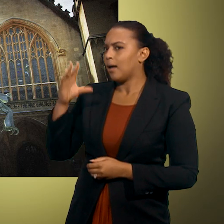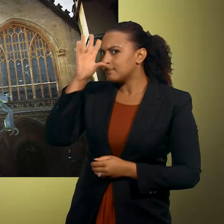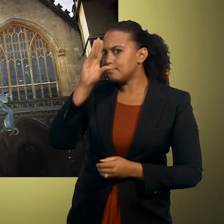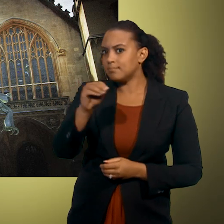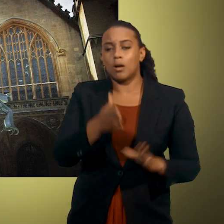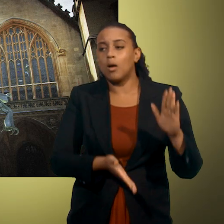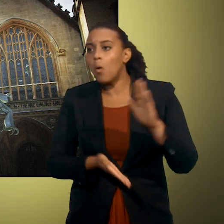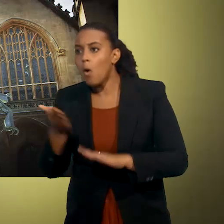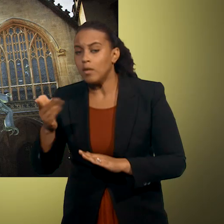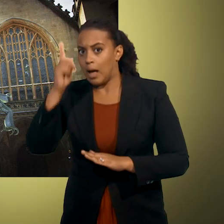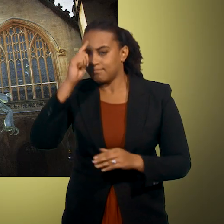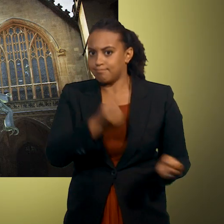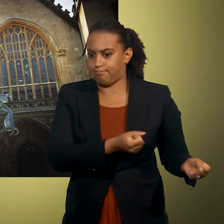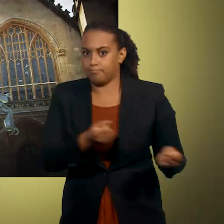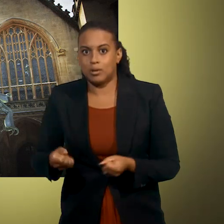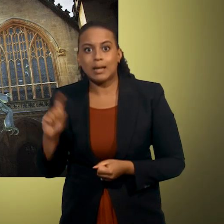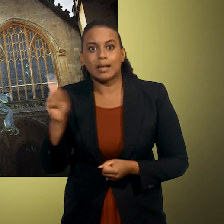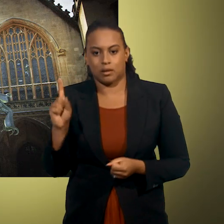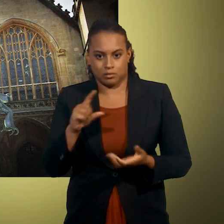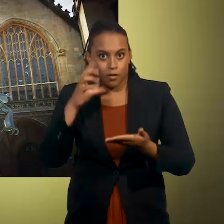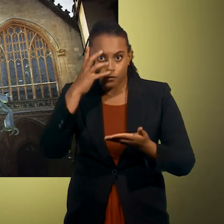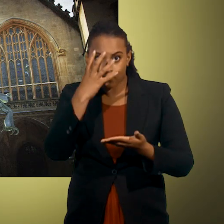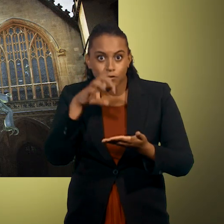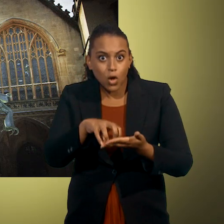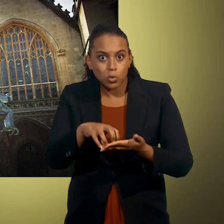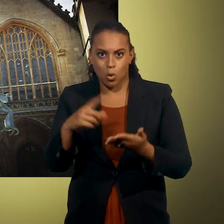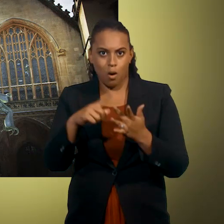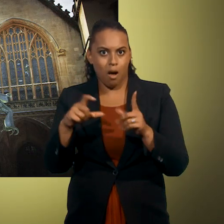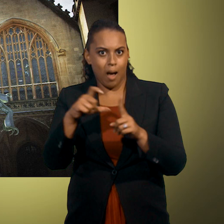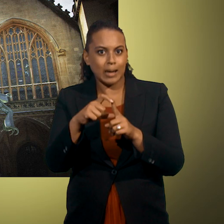Before leaving home remember to bring with you photo ID such as a passport or photo driving